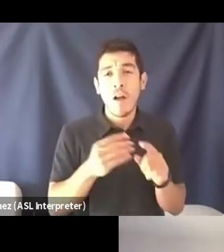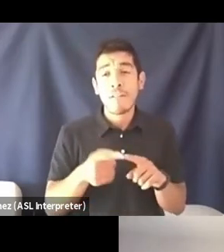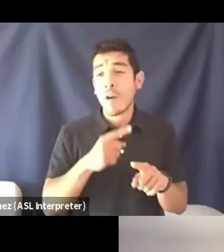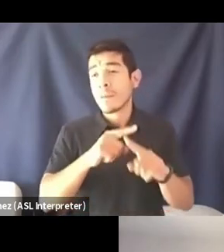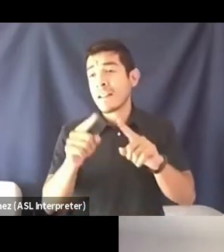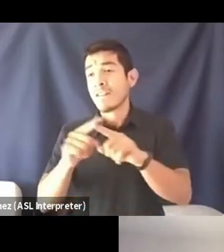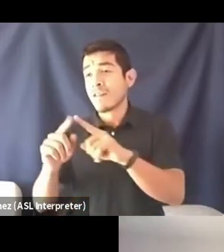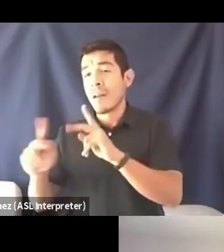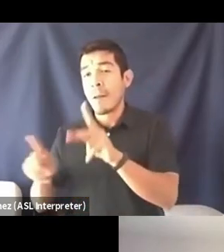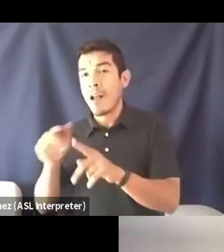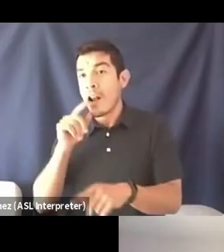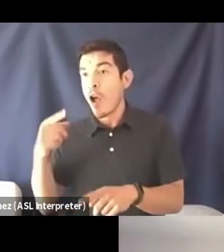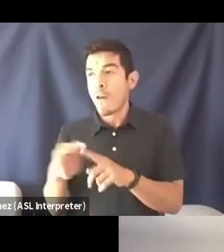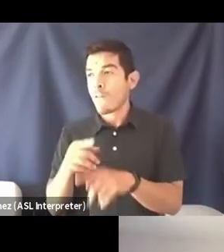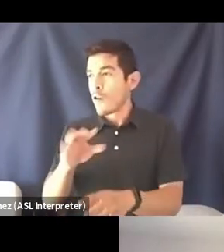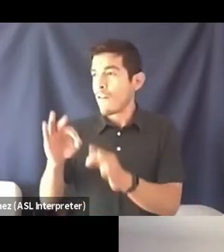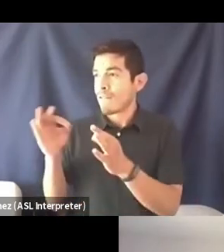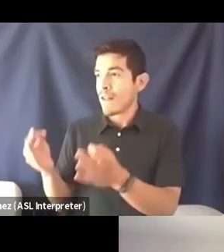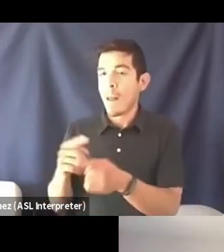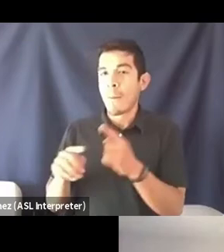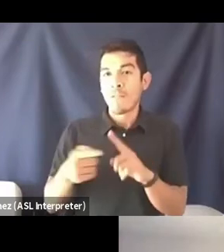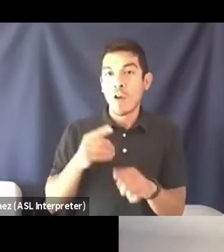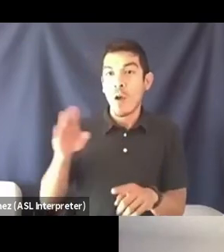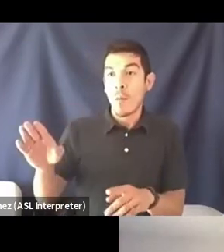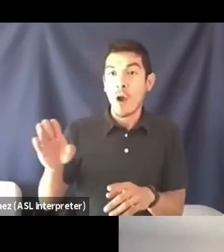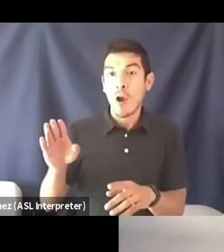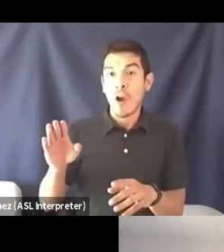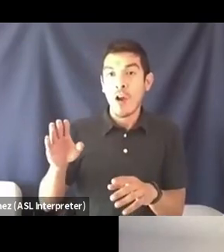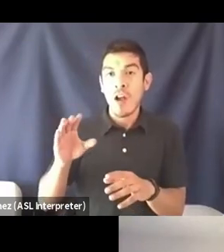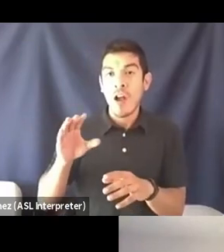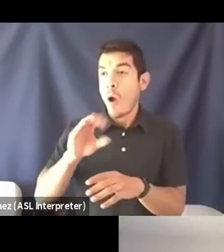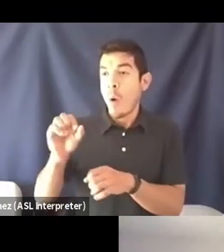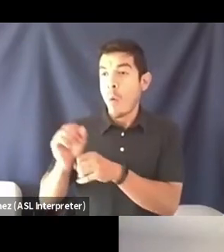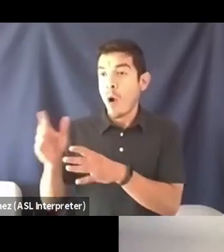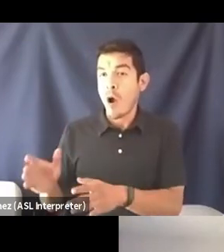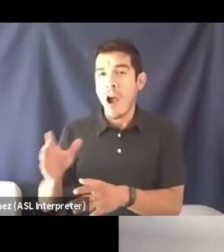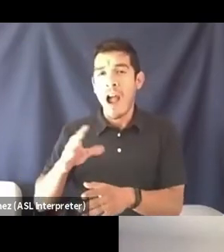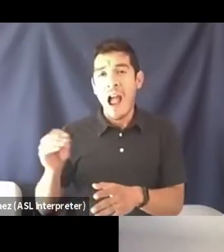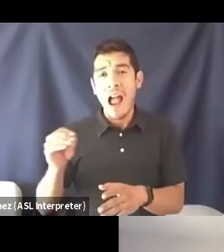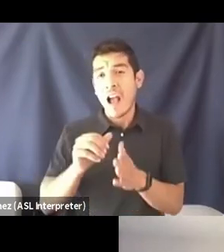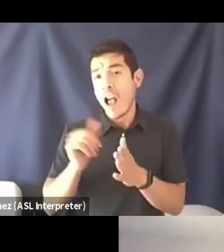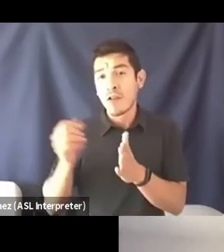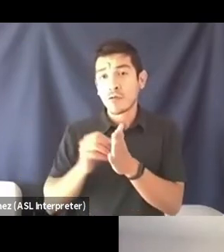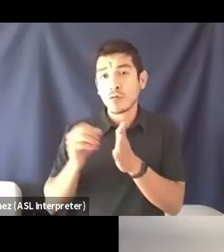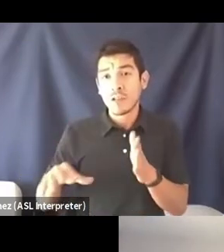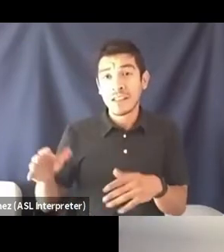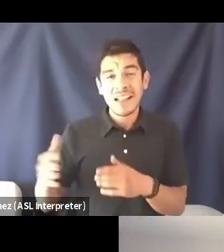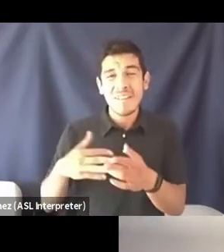Not just from her family also from her colleagues even though they just knew Yingying for several weeks.